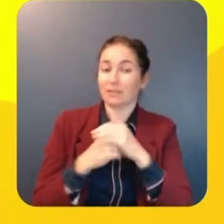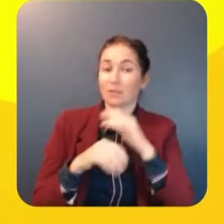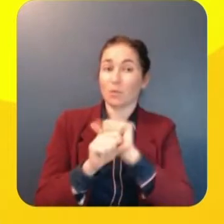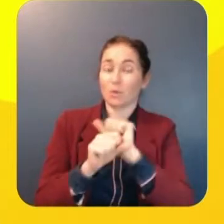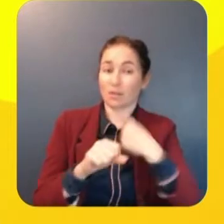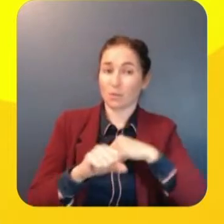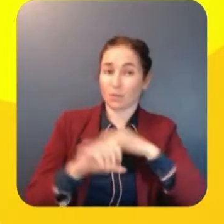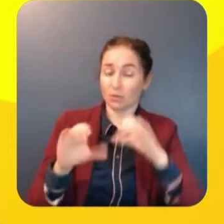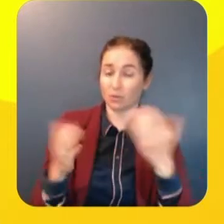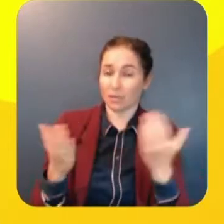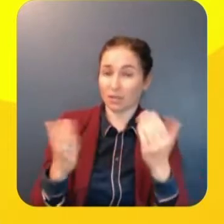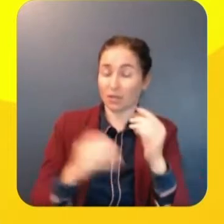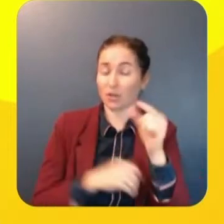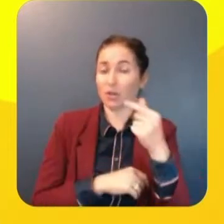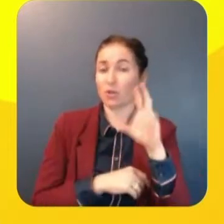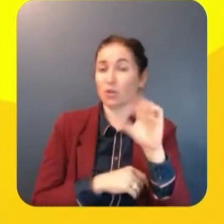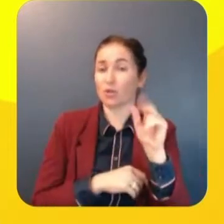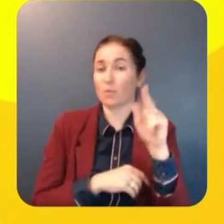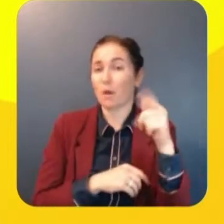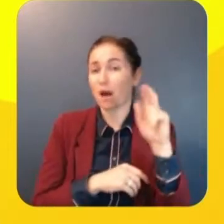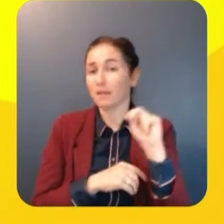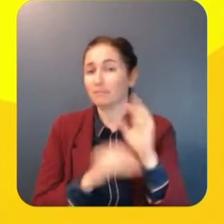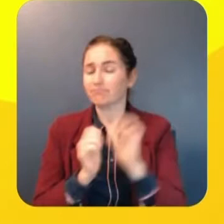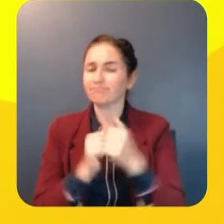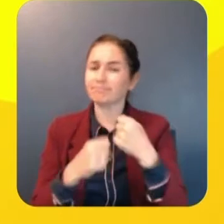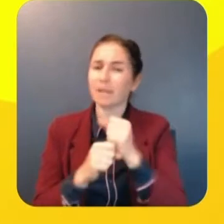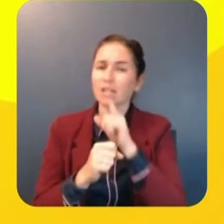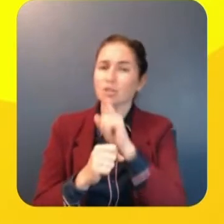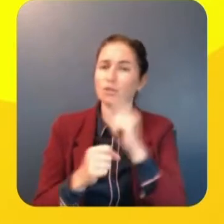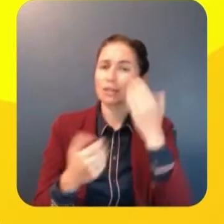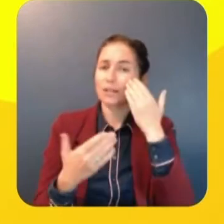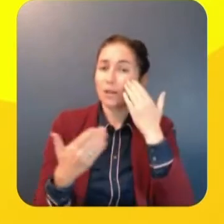How do we ensure that with what has happened through the pandemic